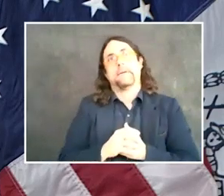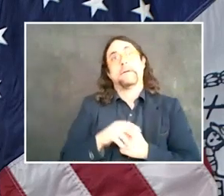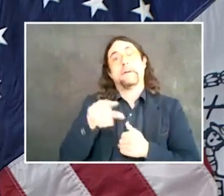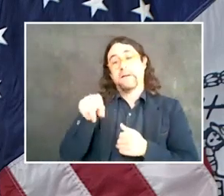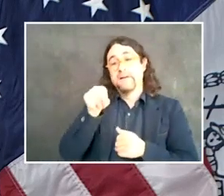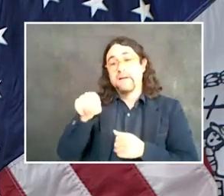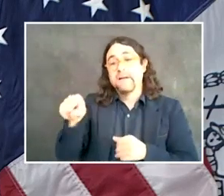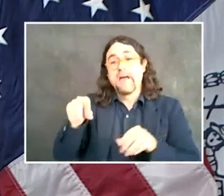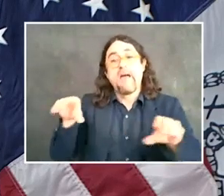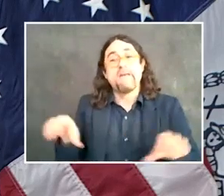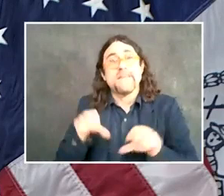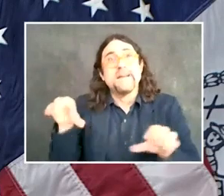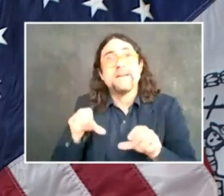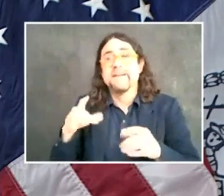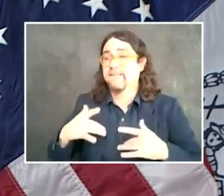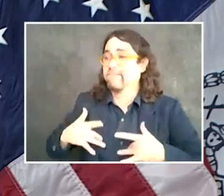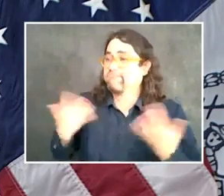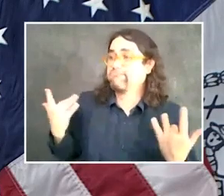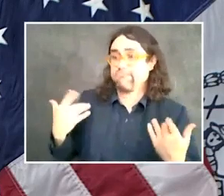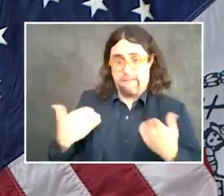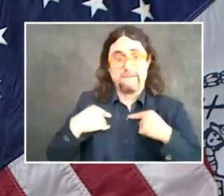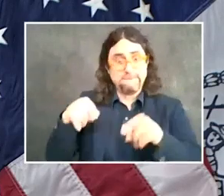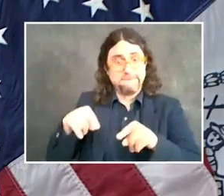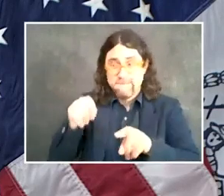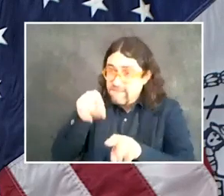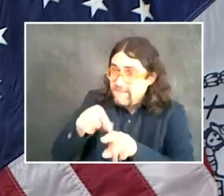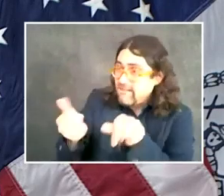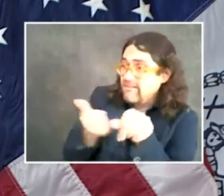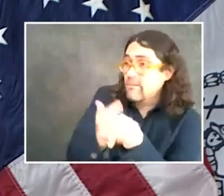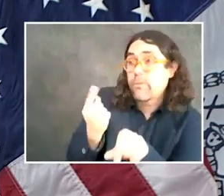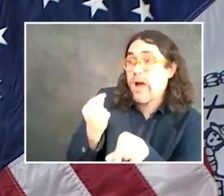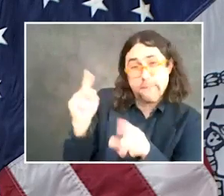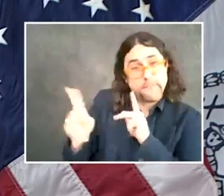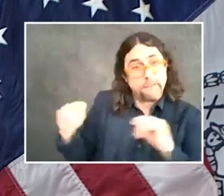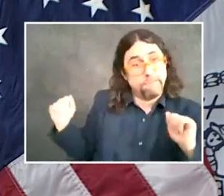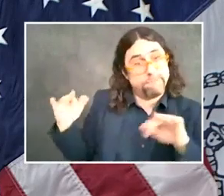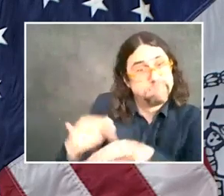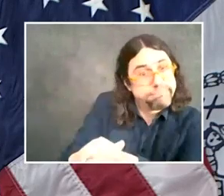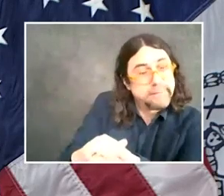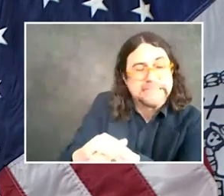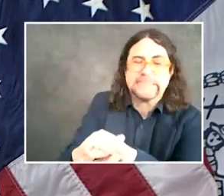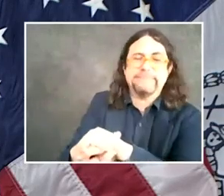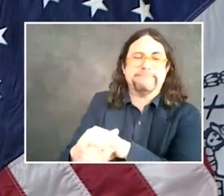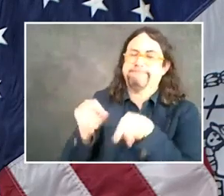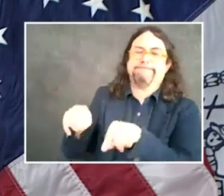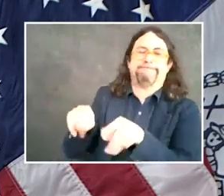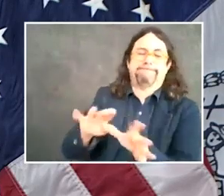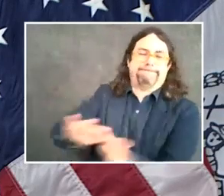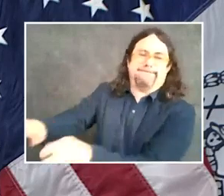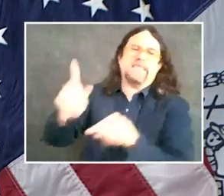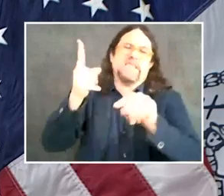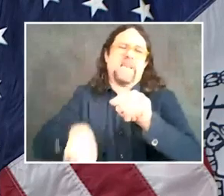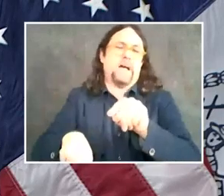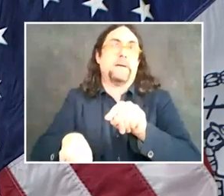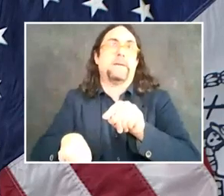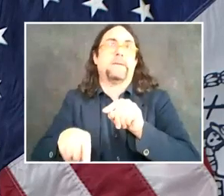WE HAVE TO MANAGE PROPERLY AND THE TIME IS RIGHT. SO THE INDICATORS WILL TELL US WHEN WE CAN START OPENING UP